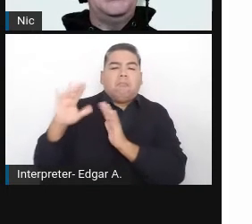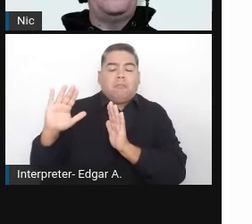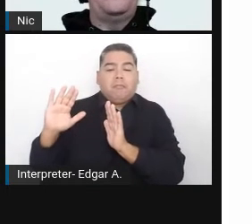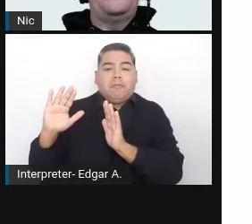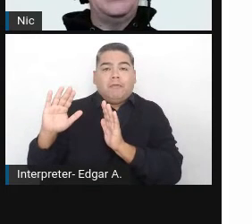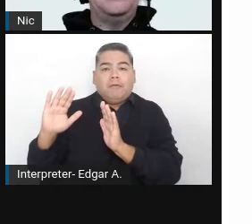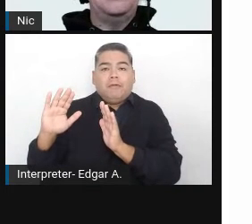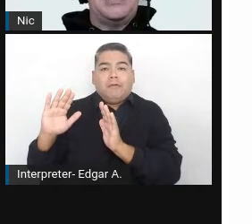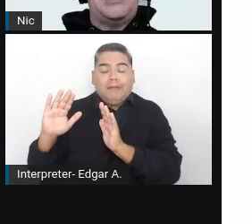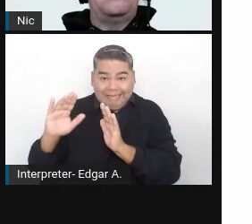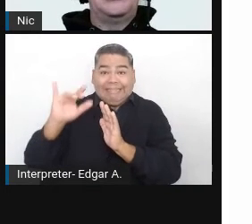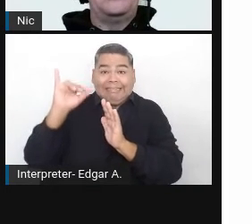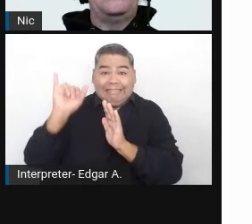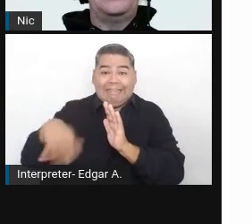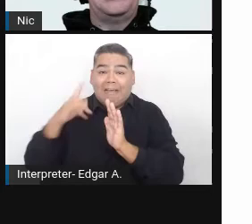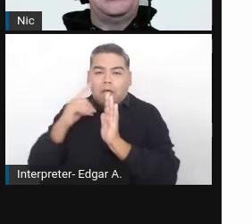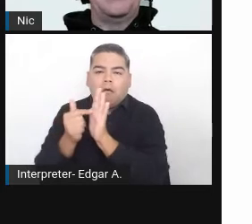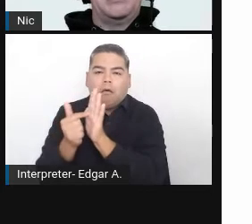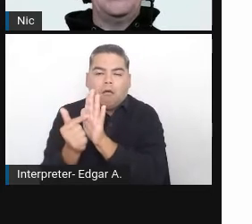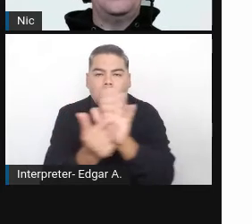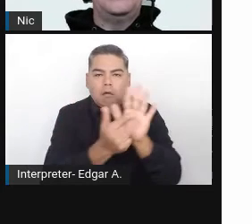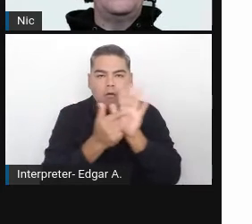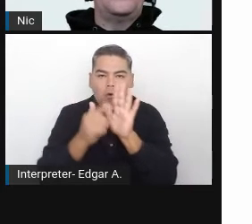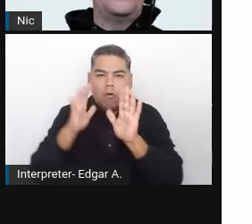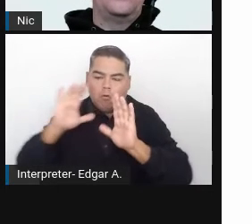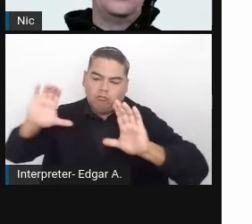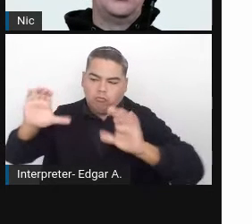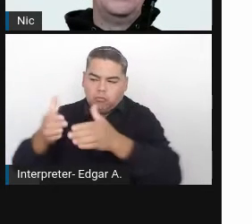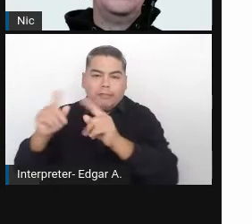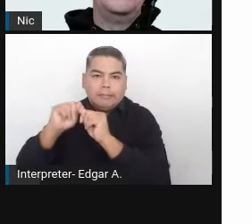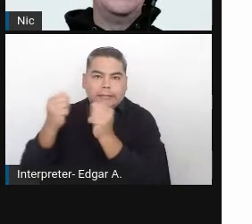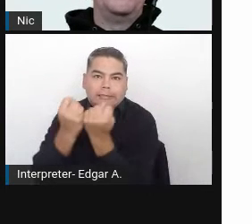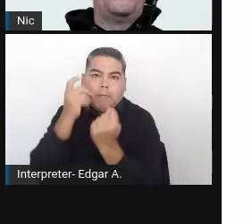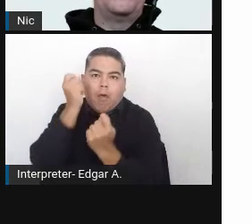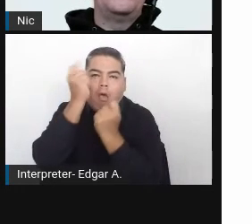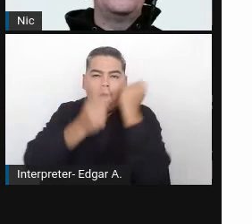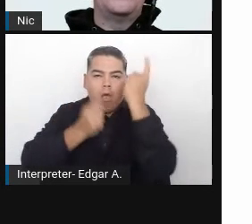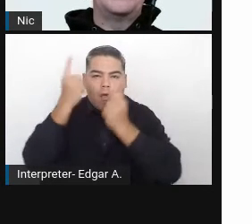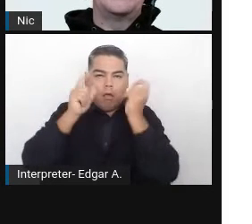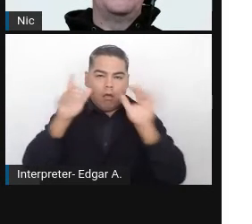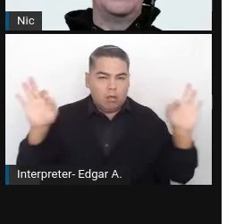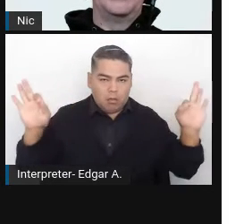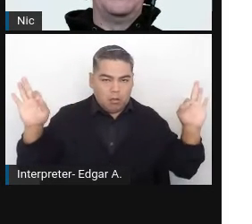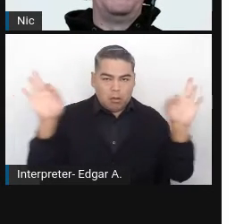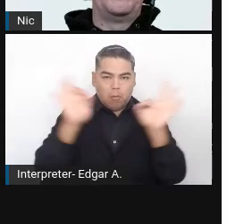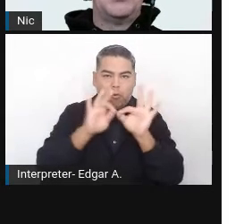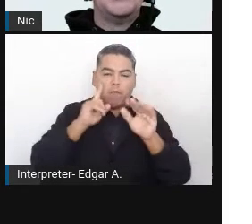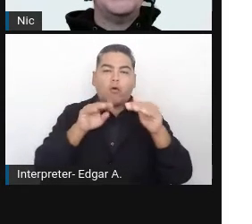It reflected how little the team actually understood the importance of accessibility.